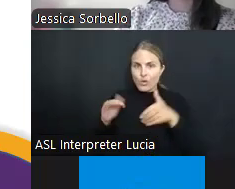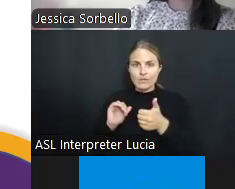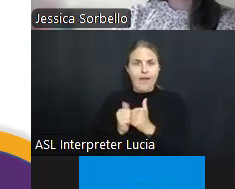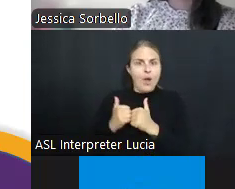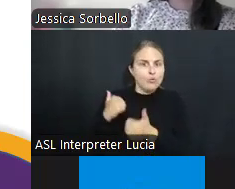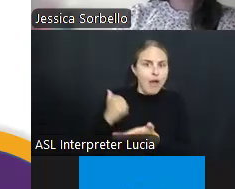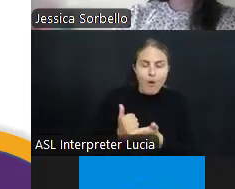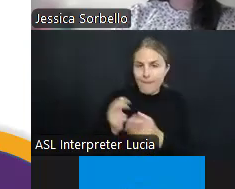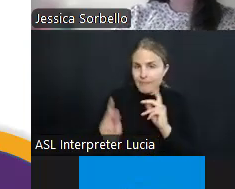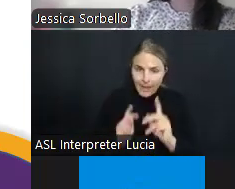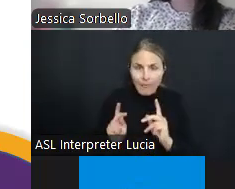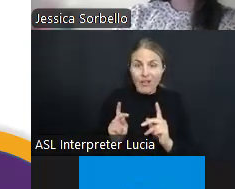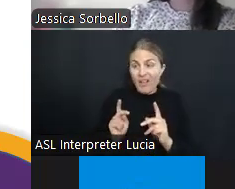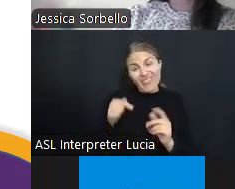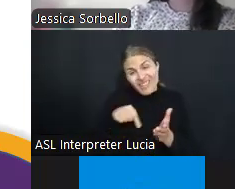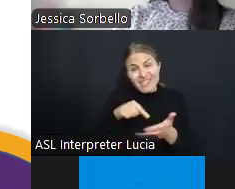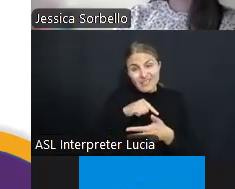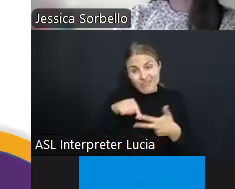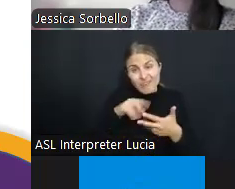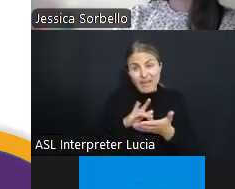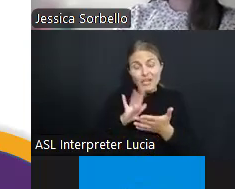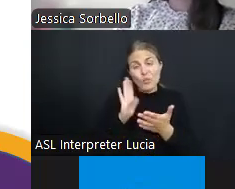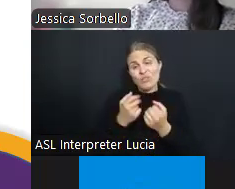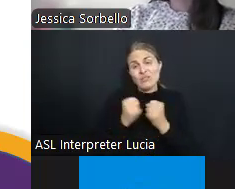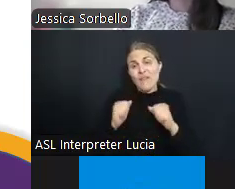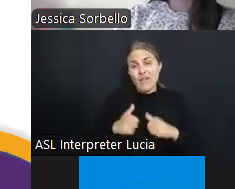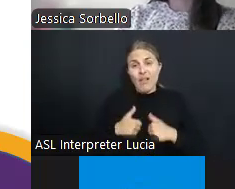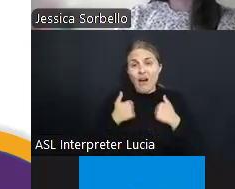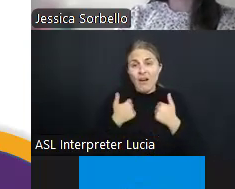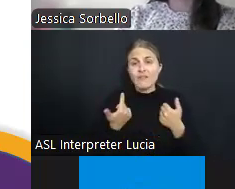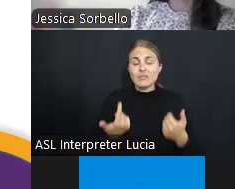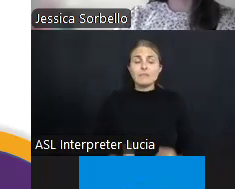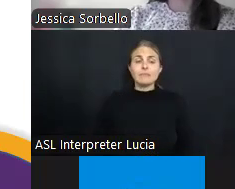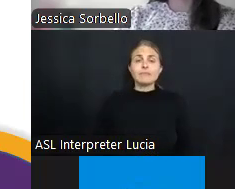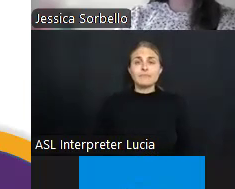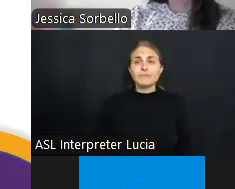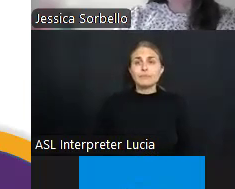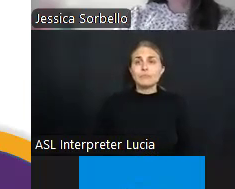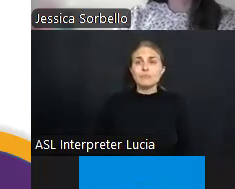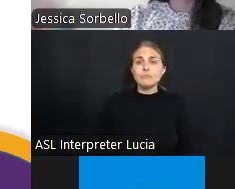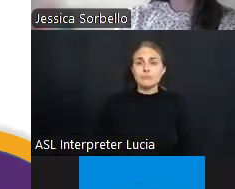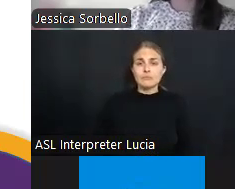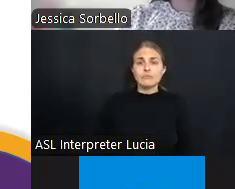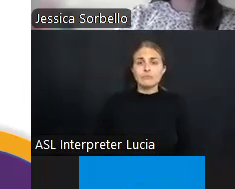only does it treat the opioid use disorder through managing